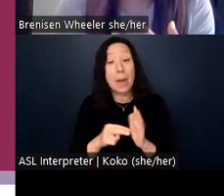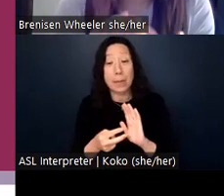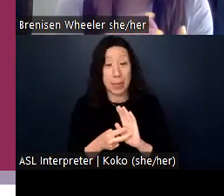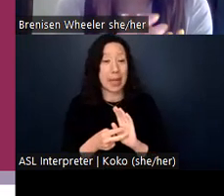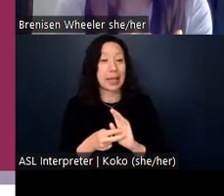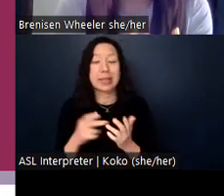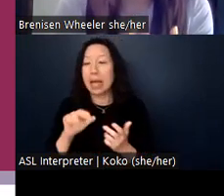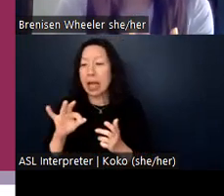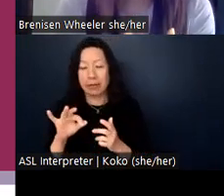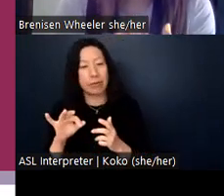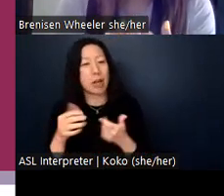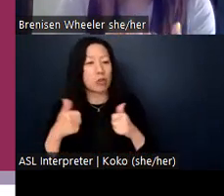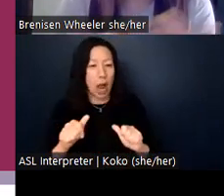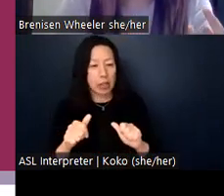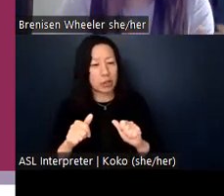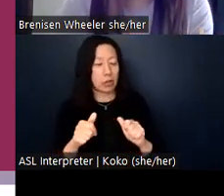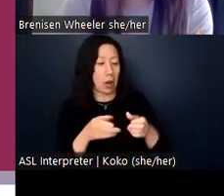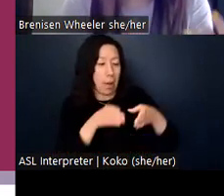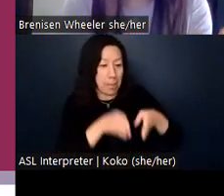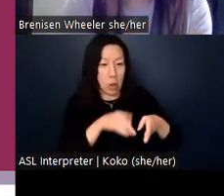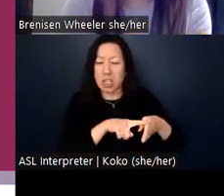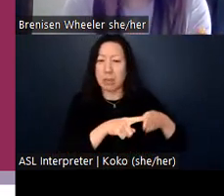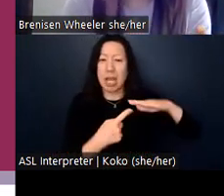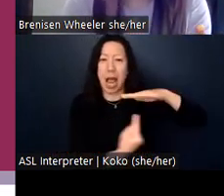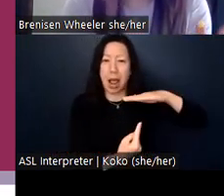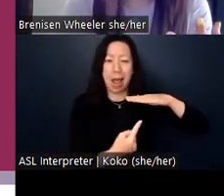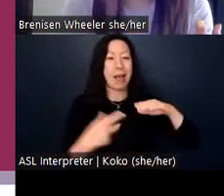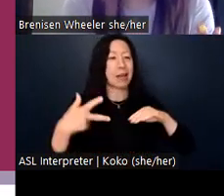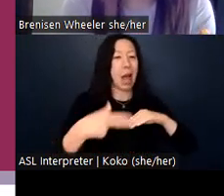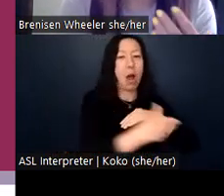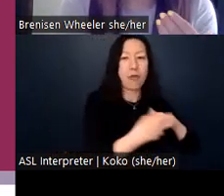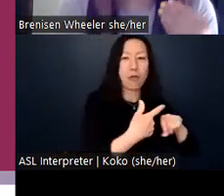from their friends, from the community. 12:48:55 It can also include that person trying